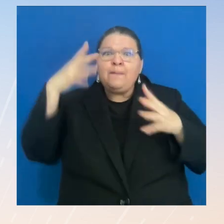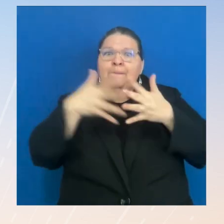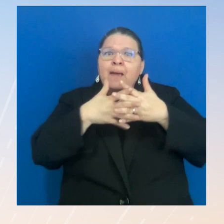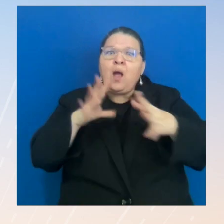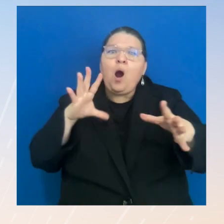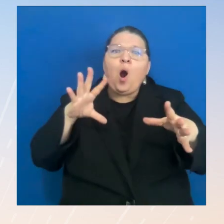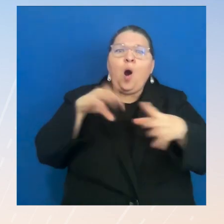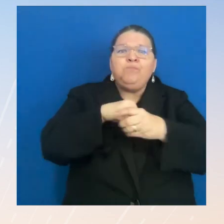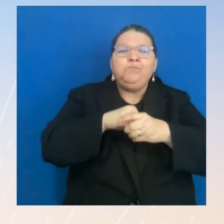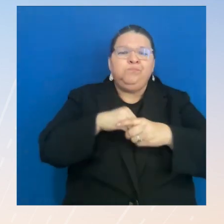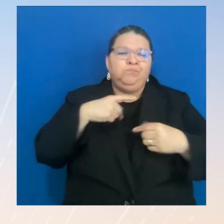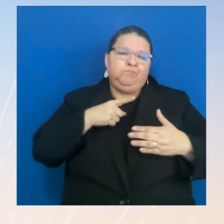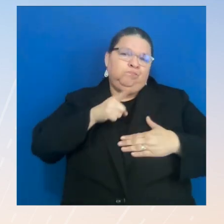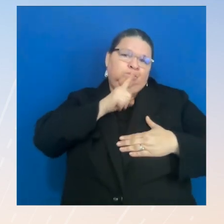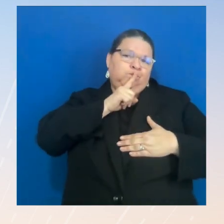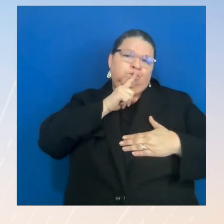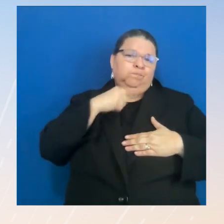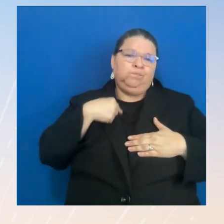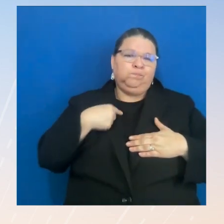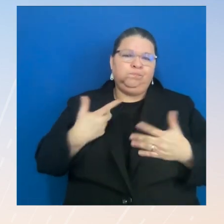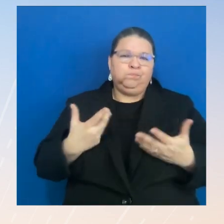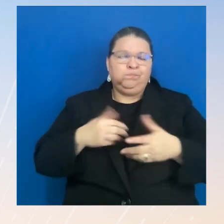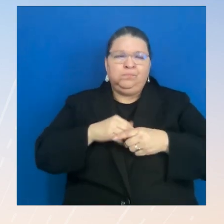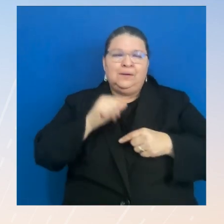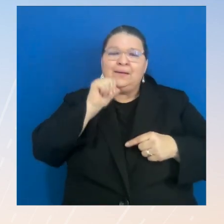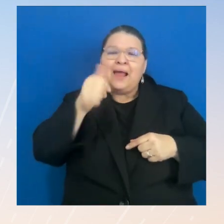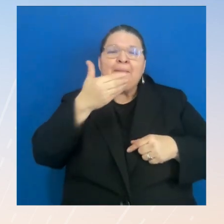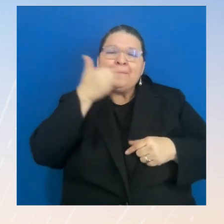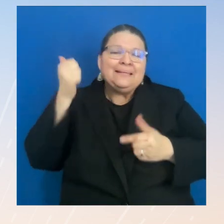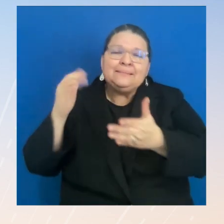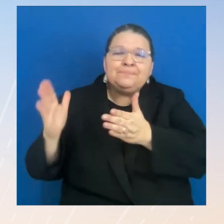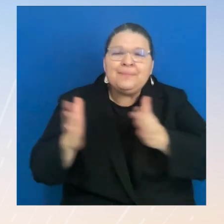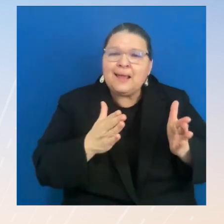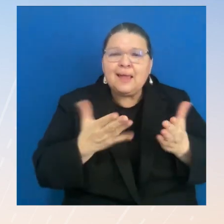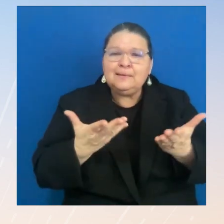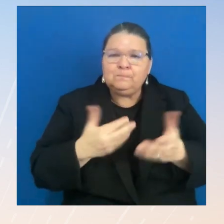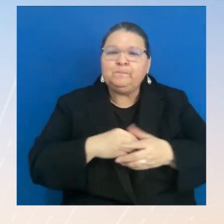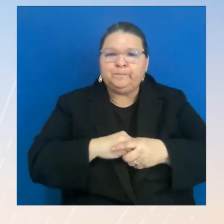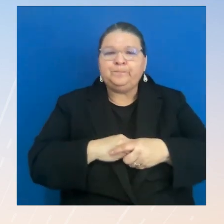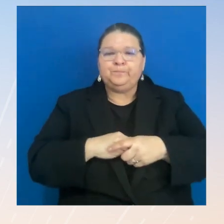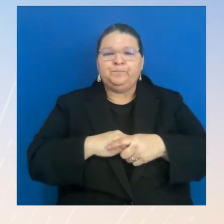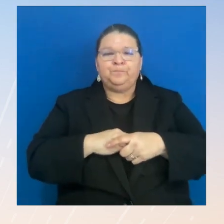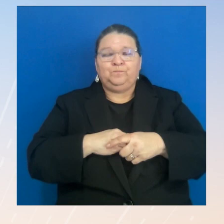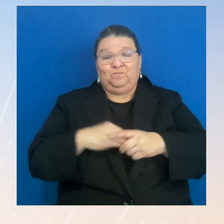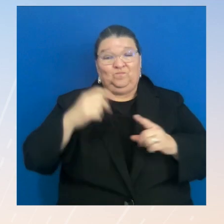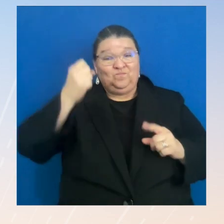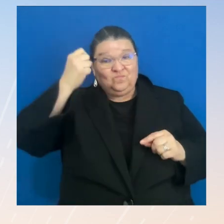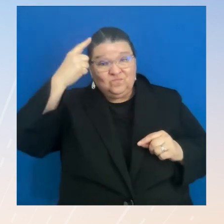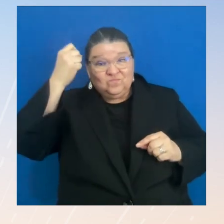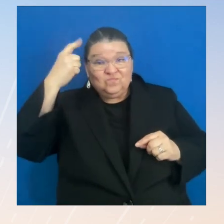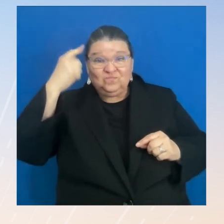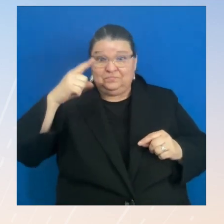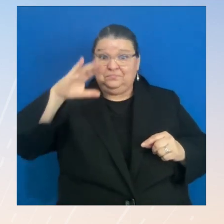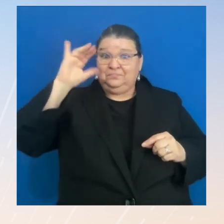I would note that certainly we expect, as he should, President Zelenskyy to ask for more money. We have -- we are in touch with his team on a daily basis.